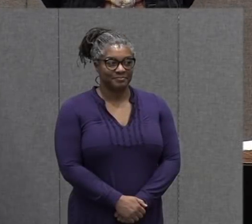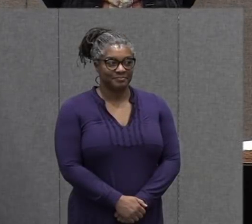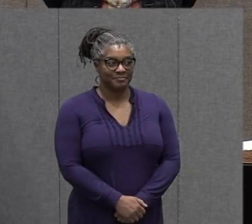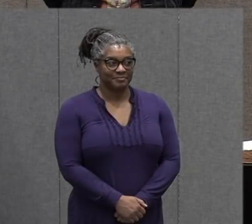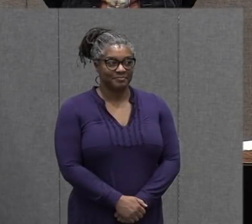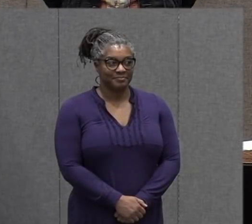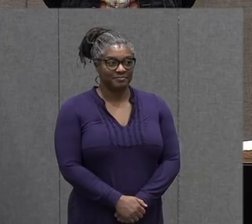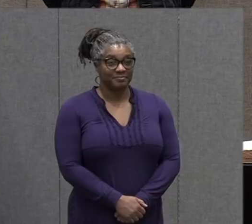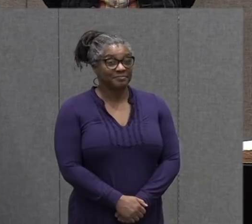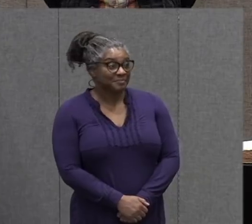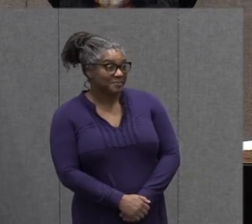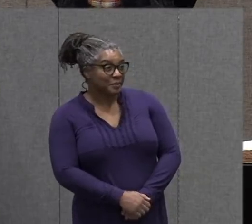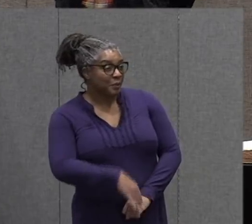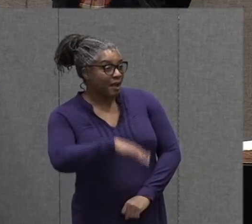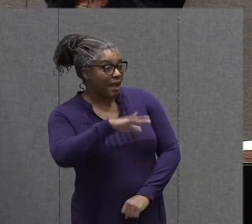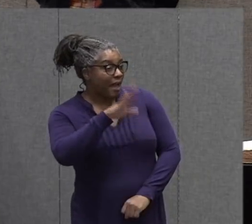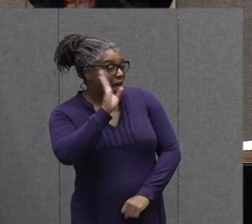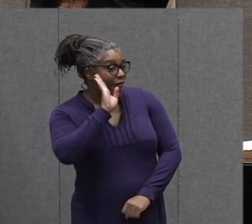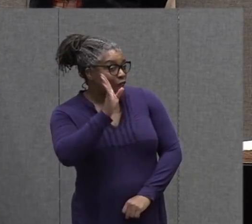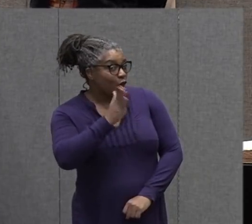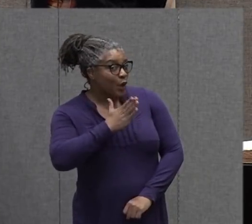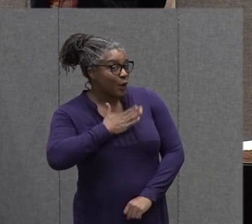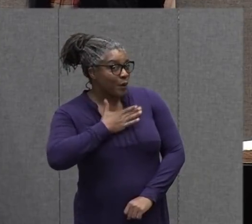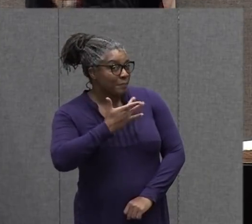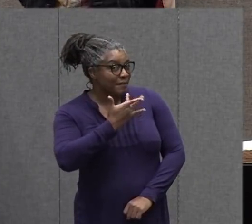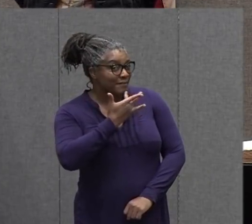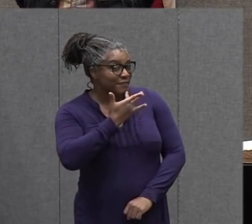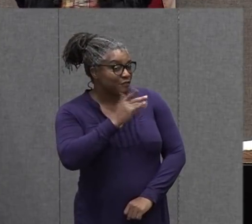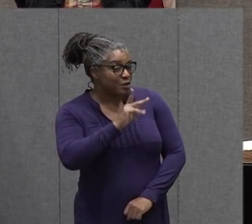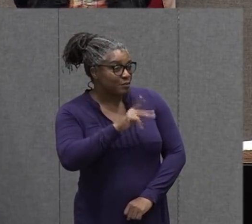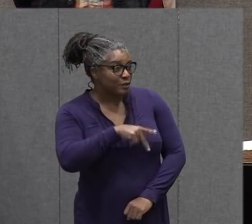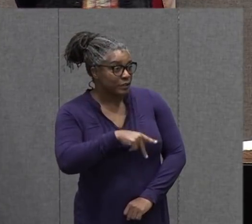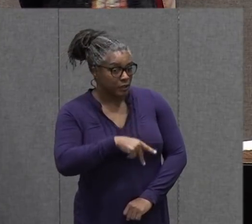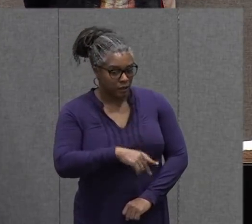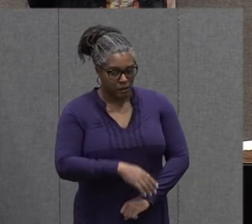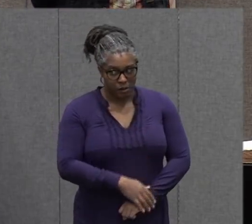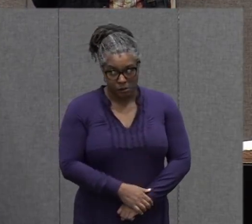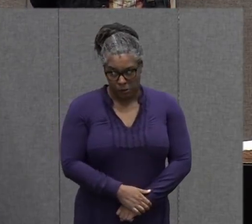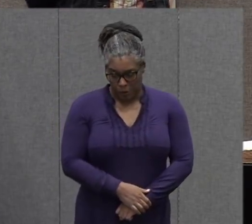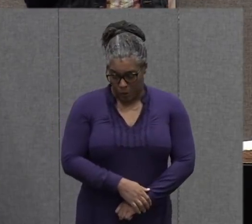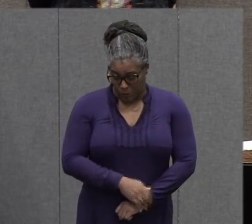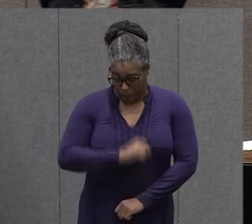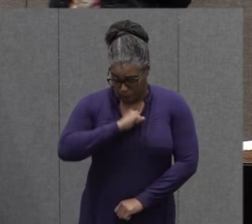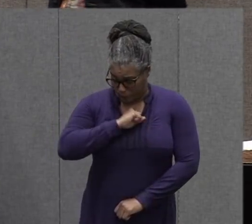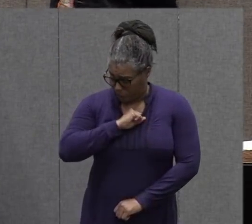[Miss Garcia] Well, hello, my favorite person. My friends out there. Thank you for joining me,